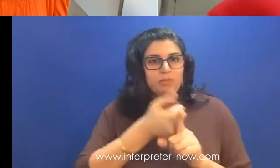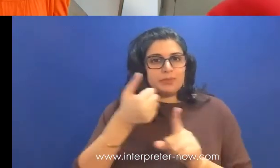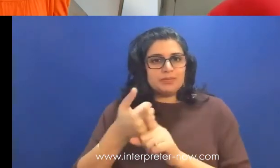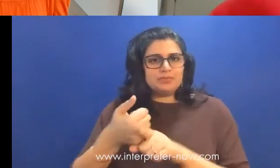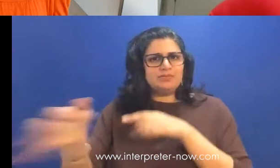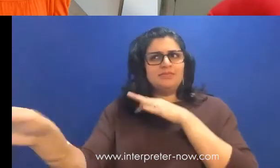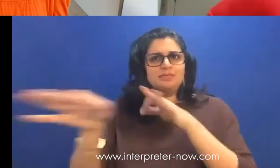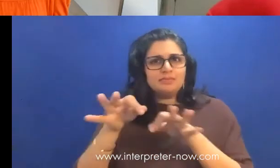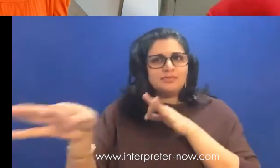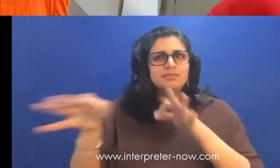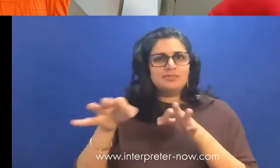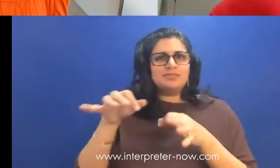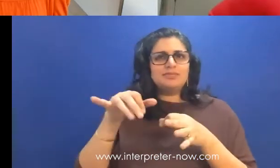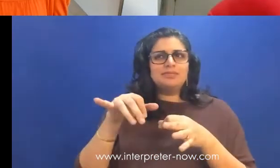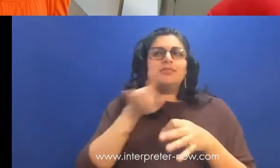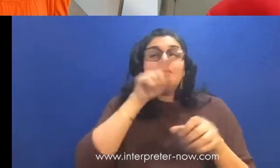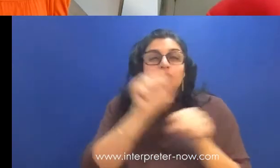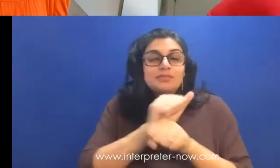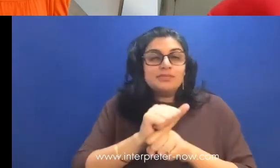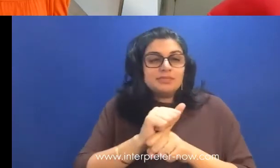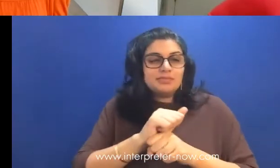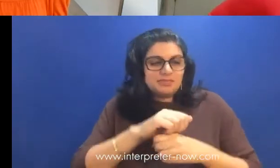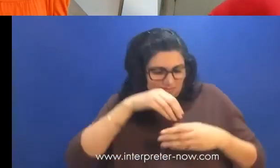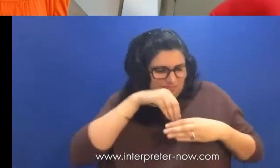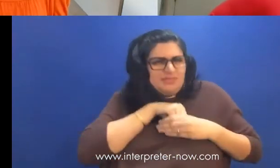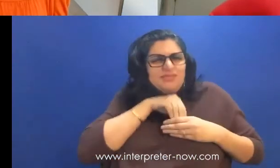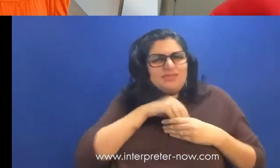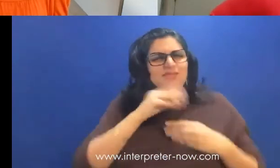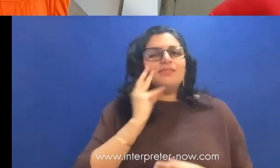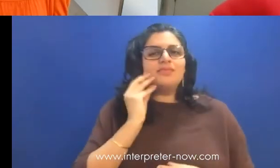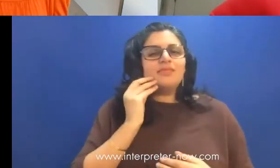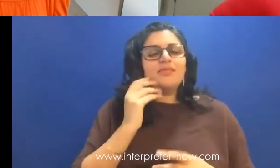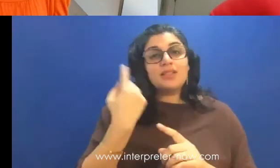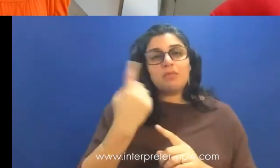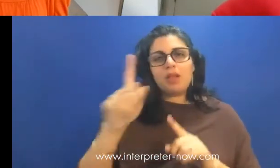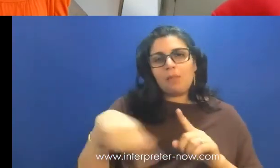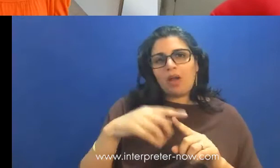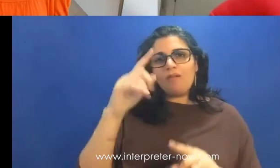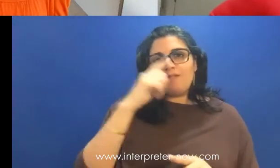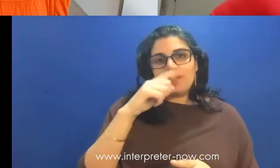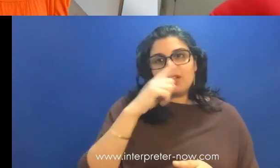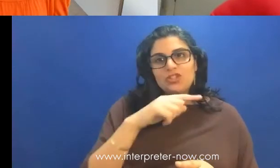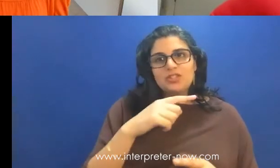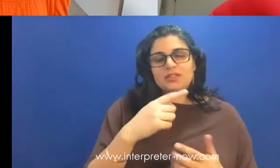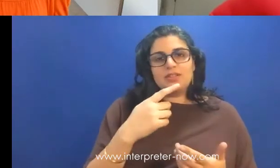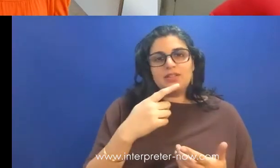it felt like, what is that real experience. And again, there's something about fiction, apparently, which makes it less defensive,